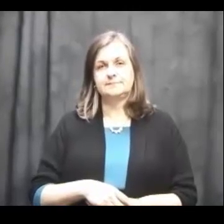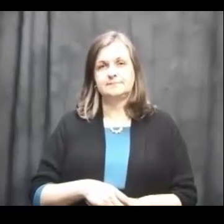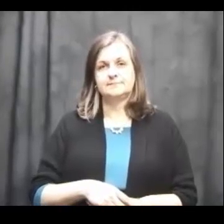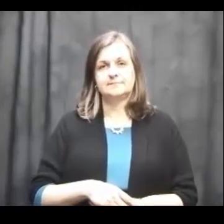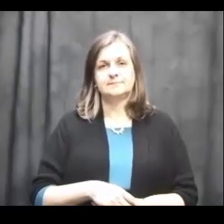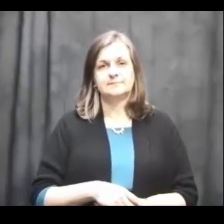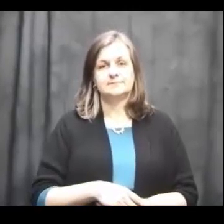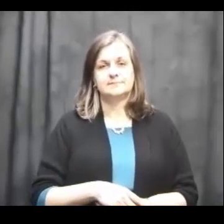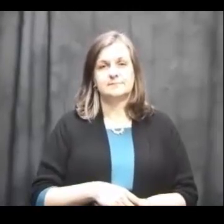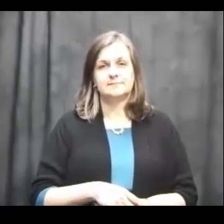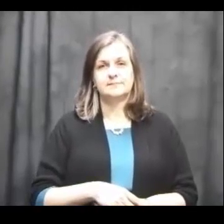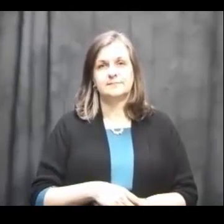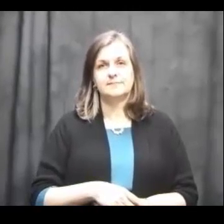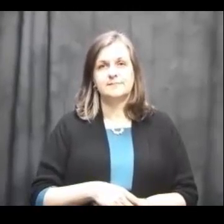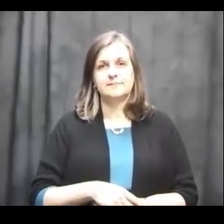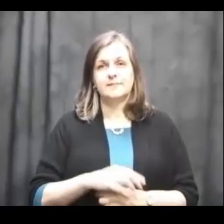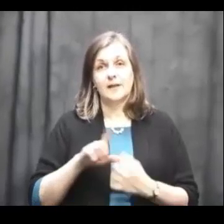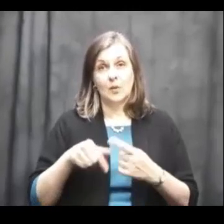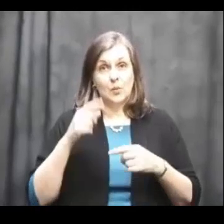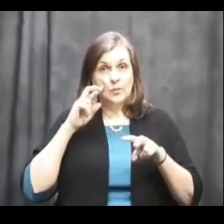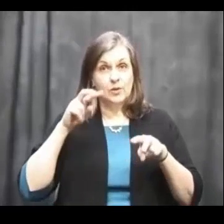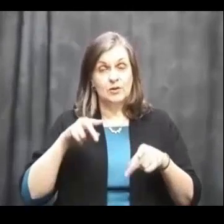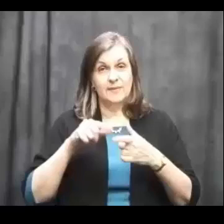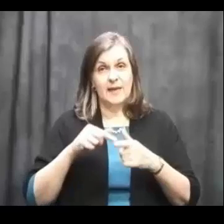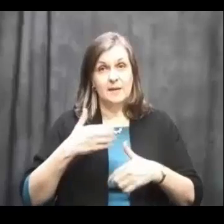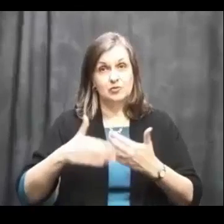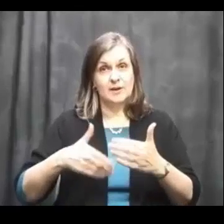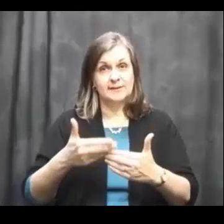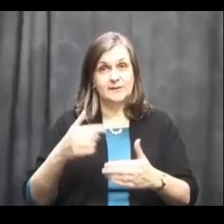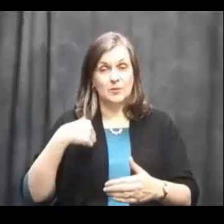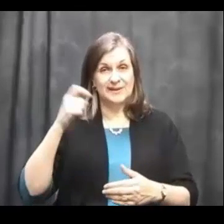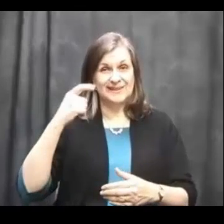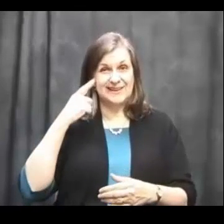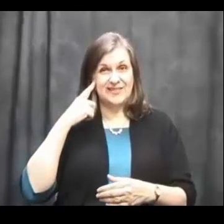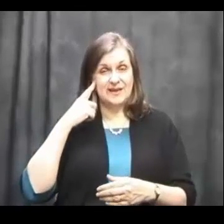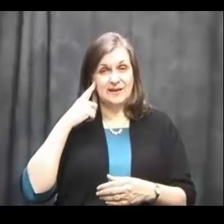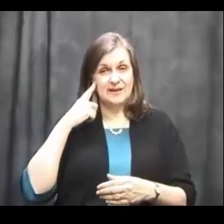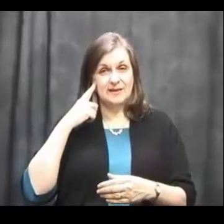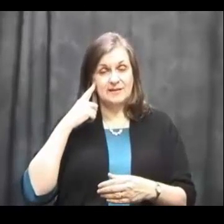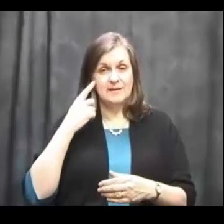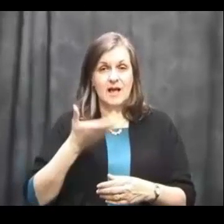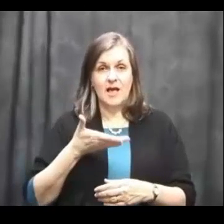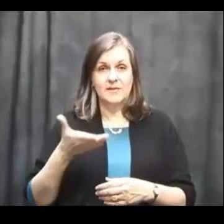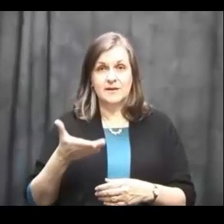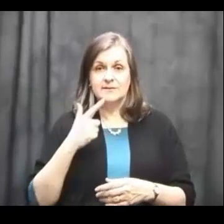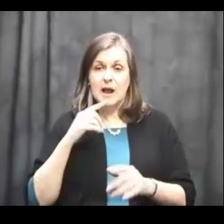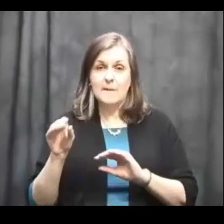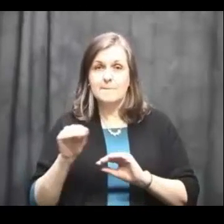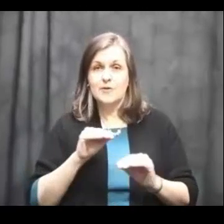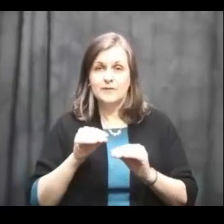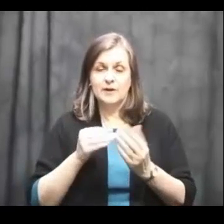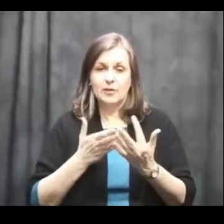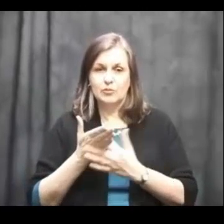when we look at this process what we need to think about is things are likely moving through both routes --